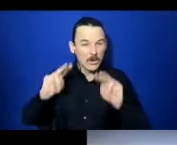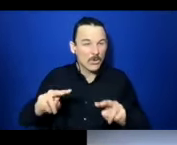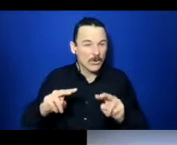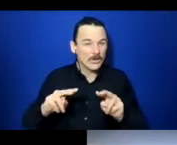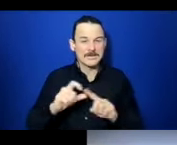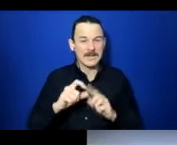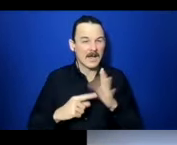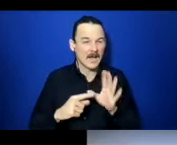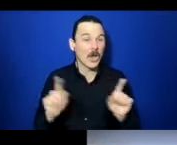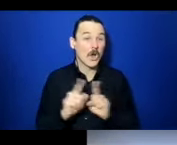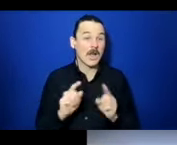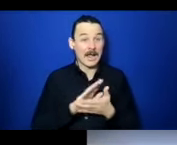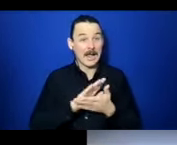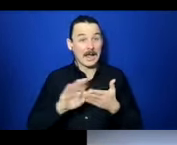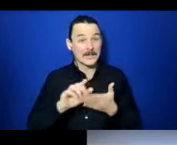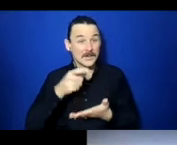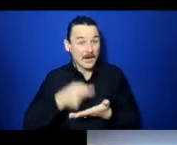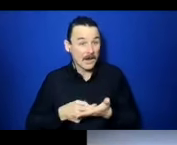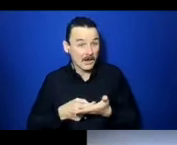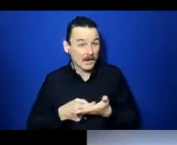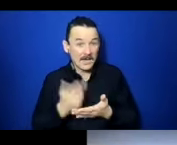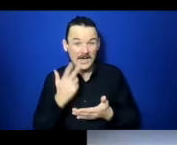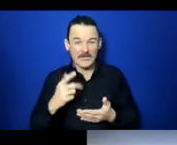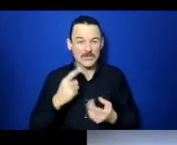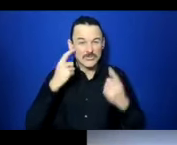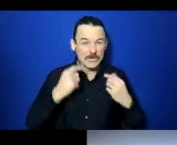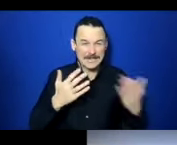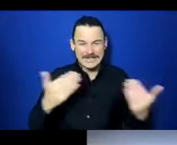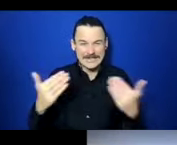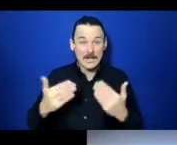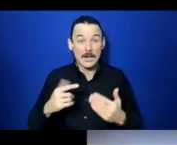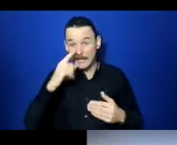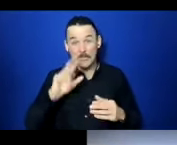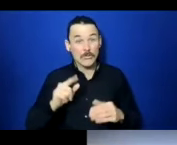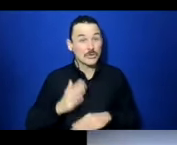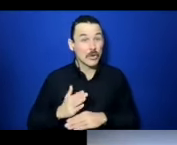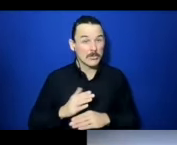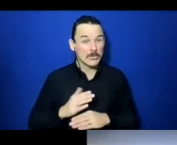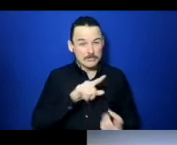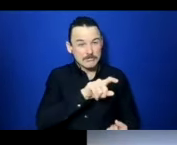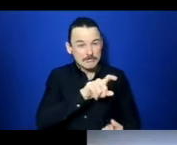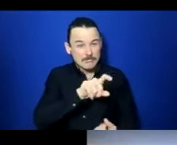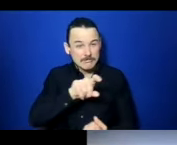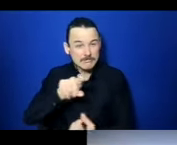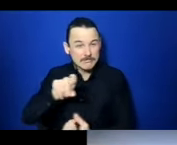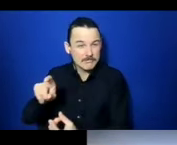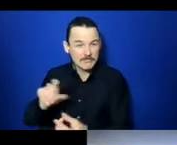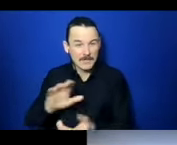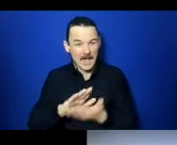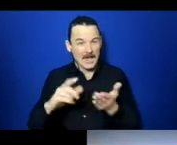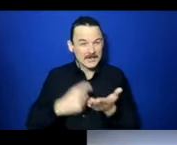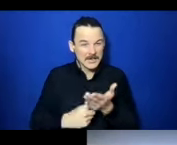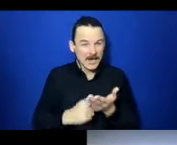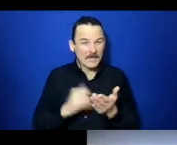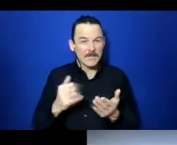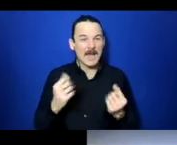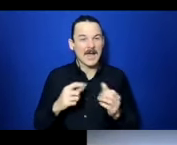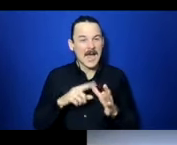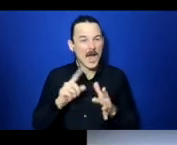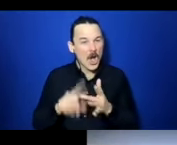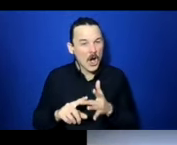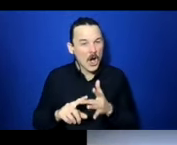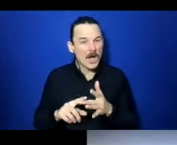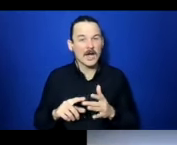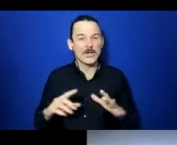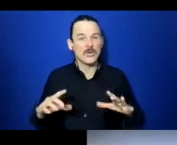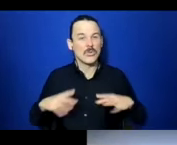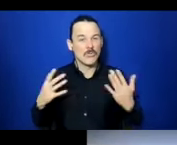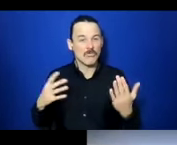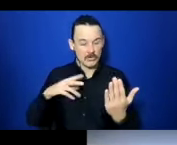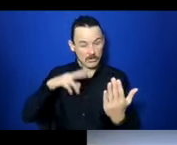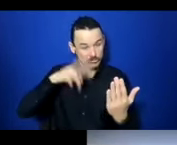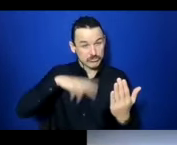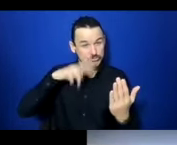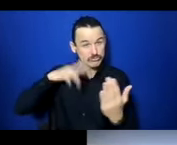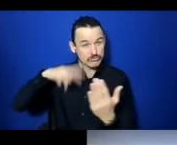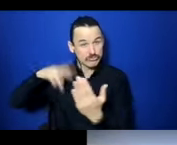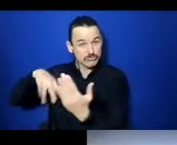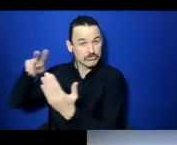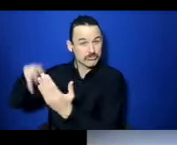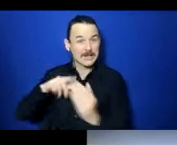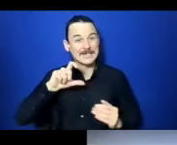might be using AI to sort through resumes and applications and they may have